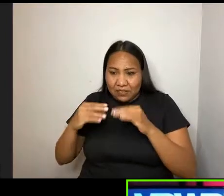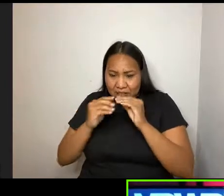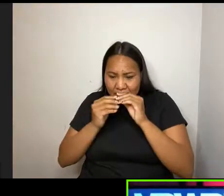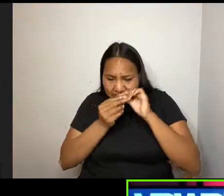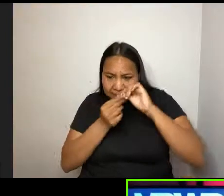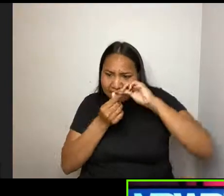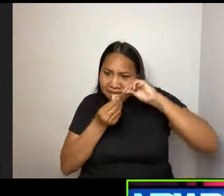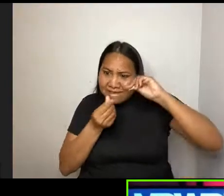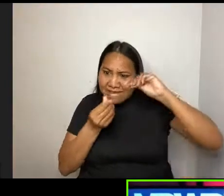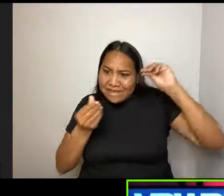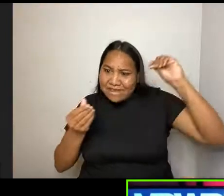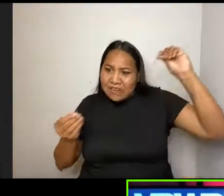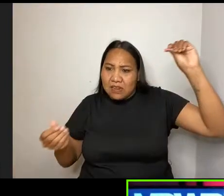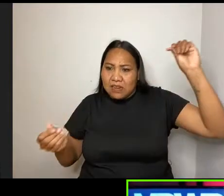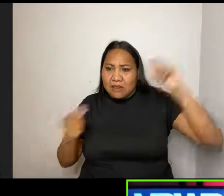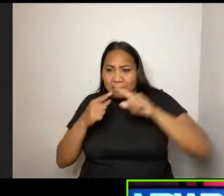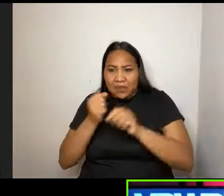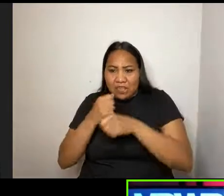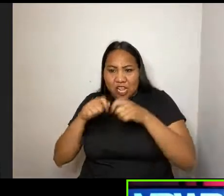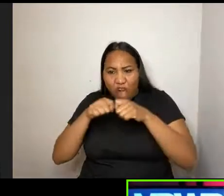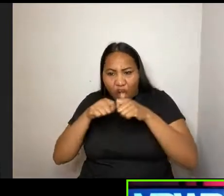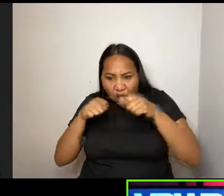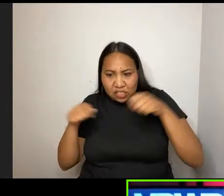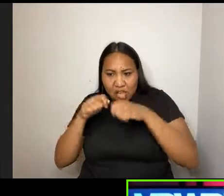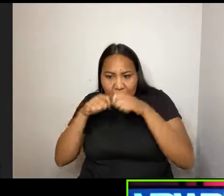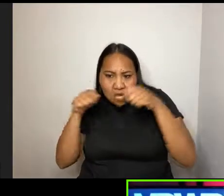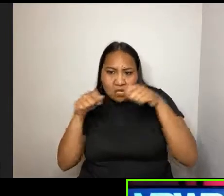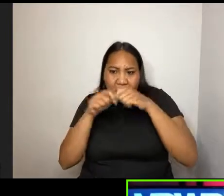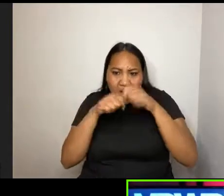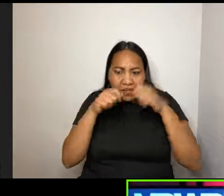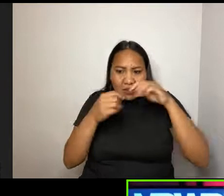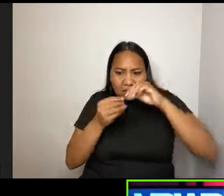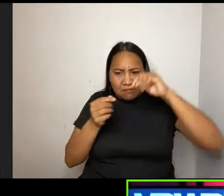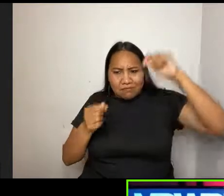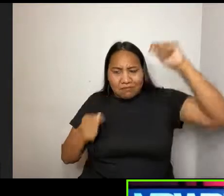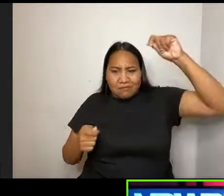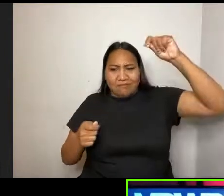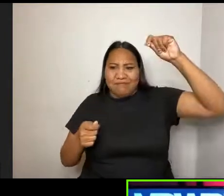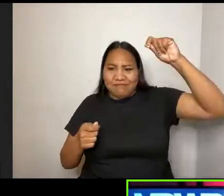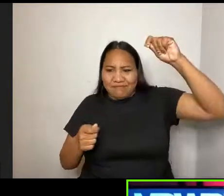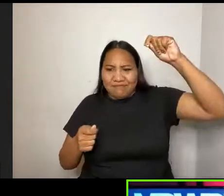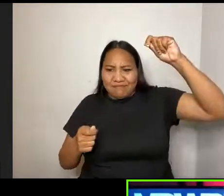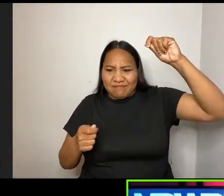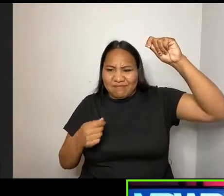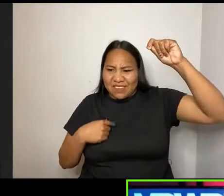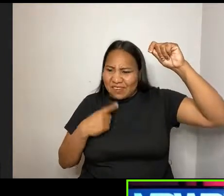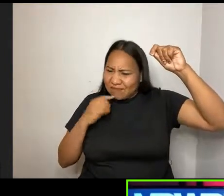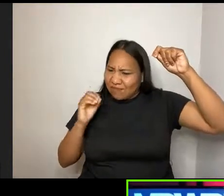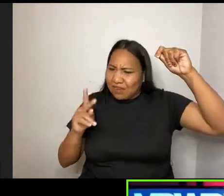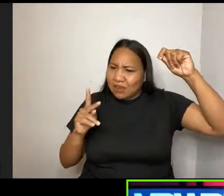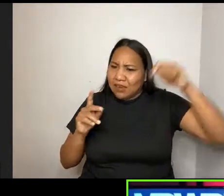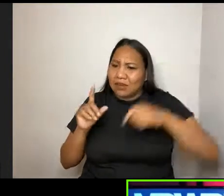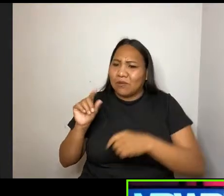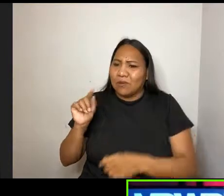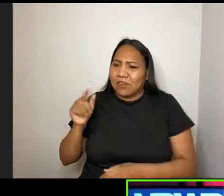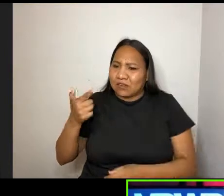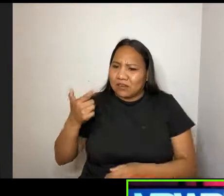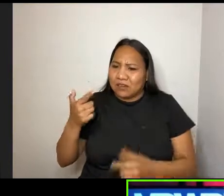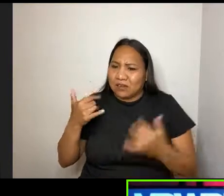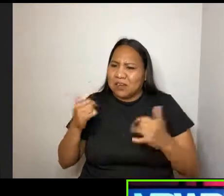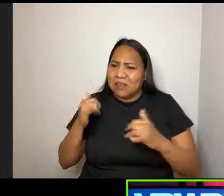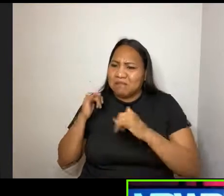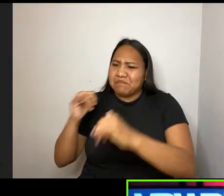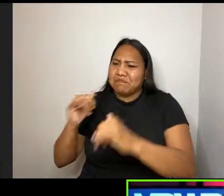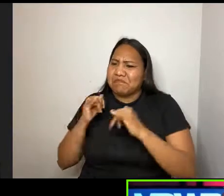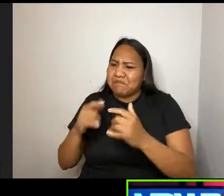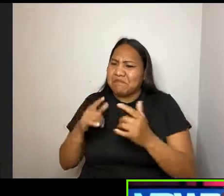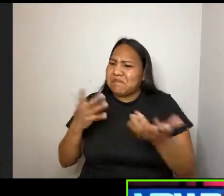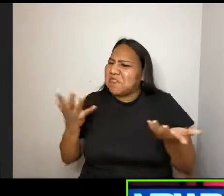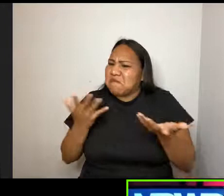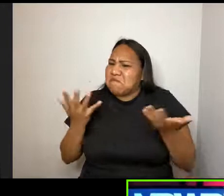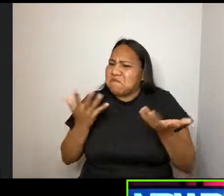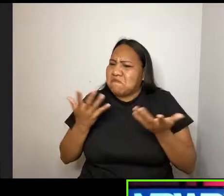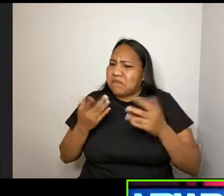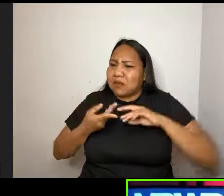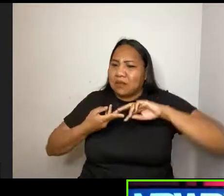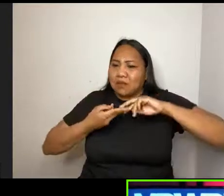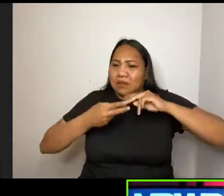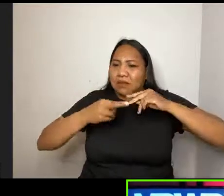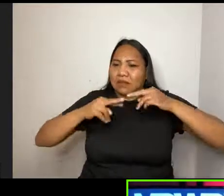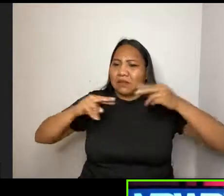I look at it and say here I am in 2021. We have fiber optic cable which is like the cord and the